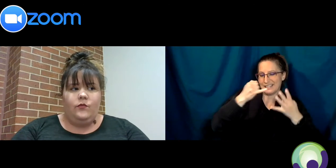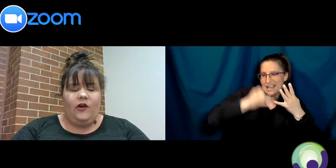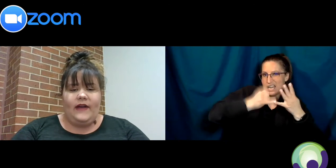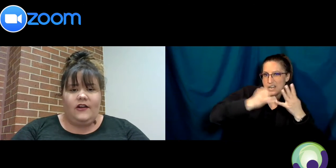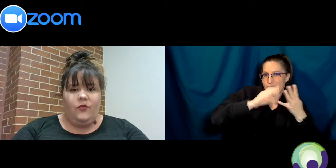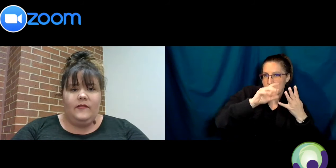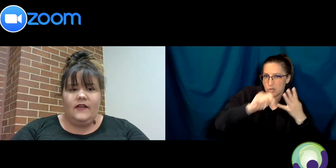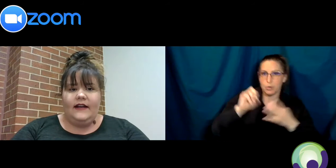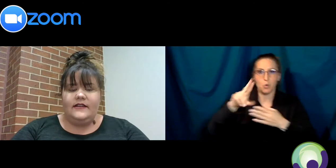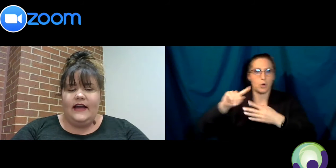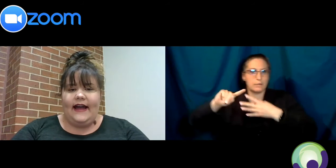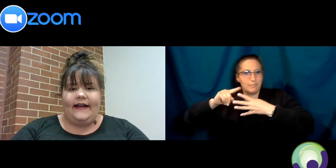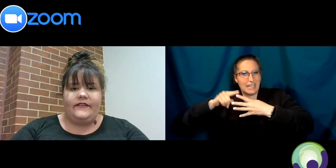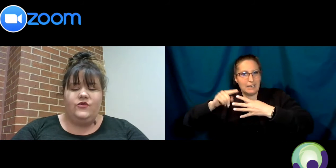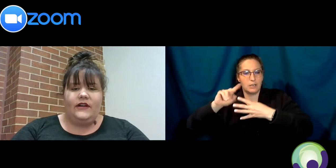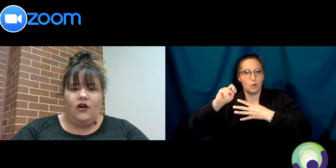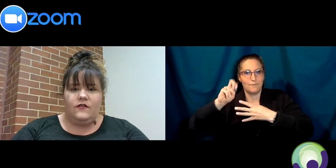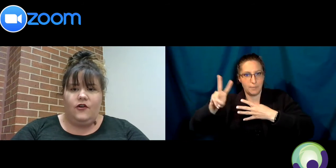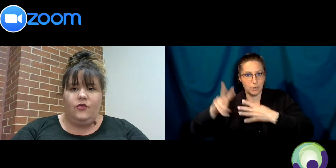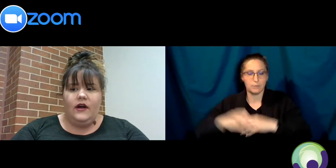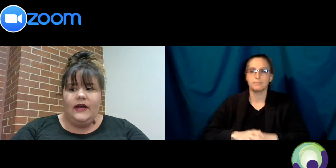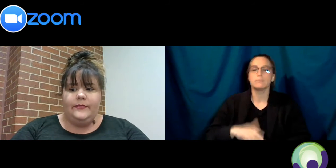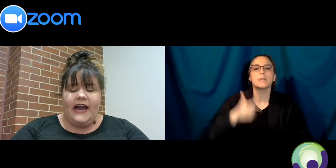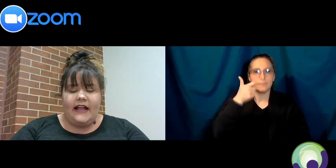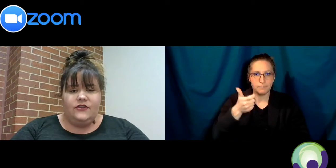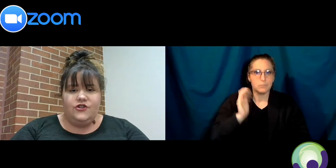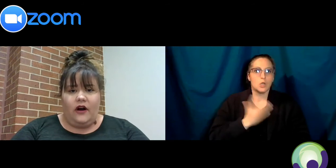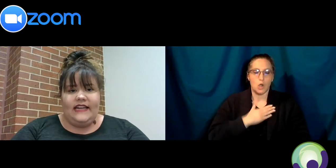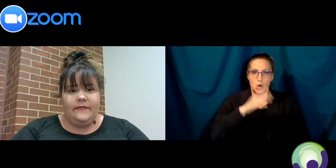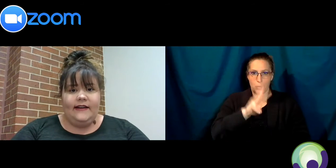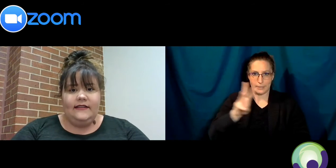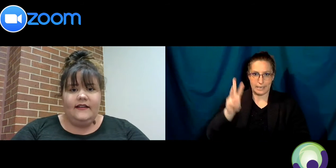they'll be on our website. You can also be added to our email list,